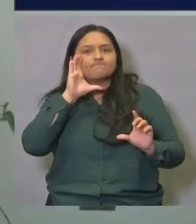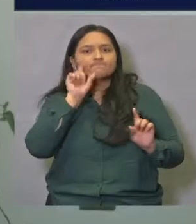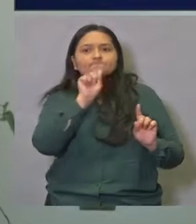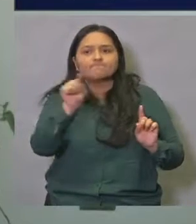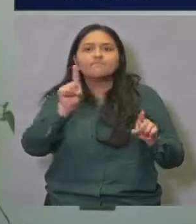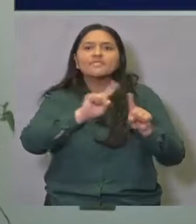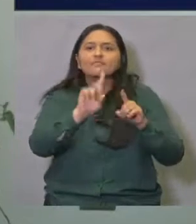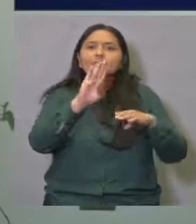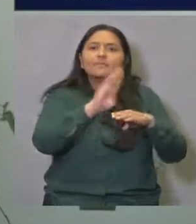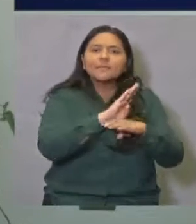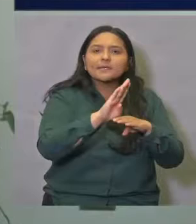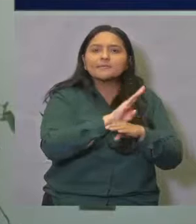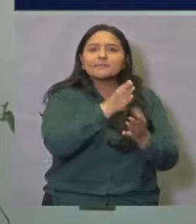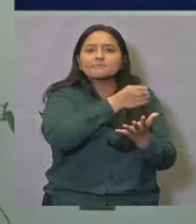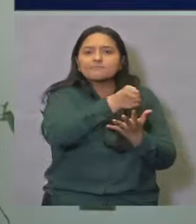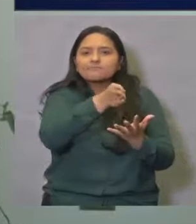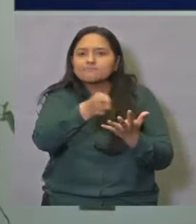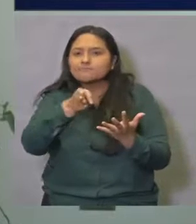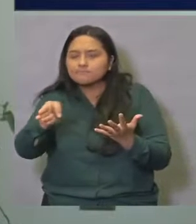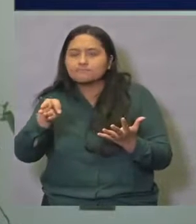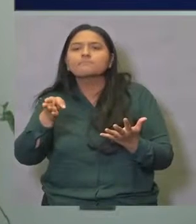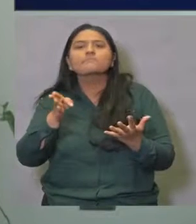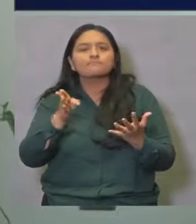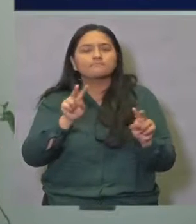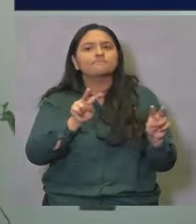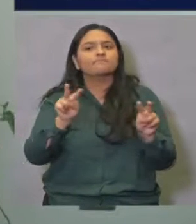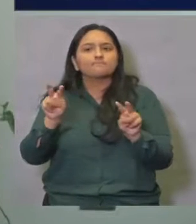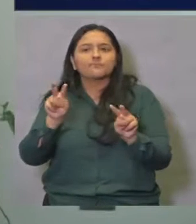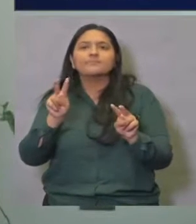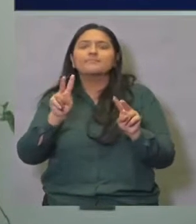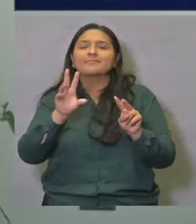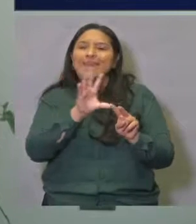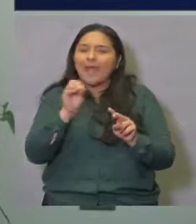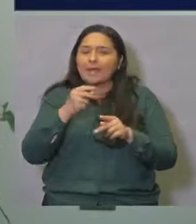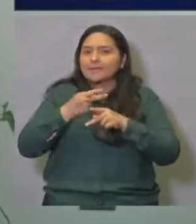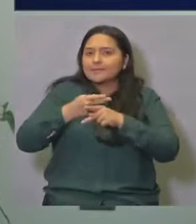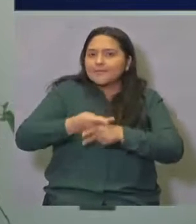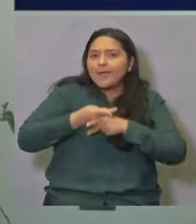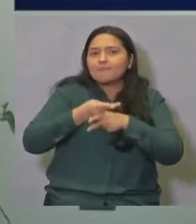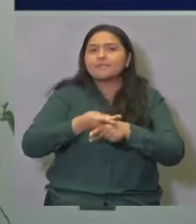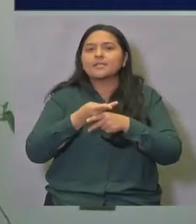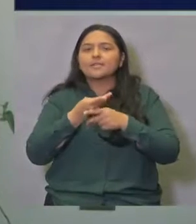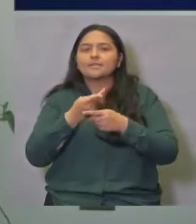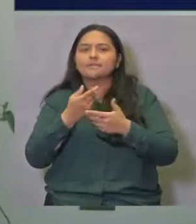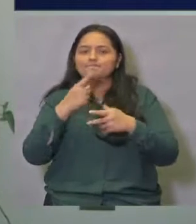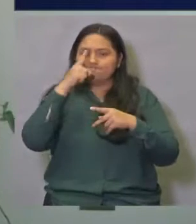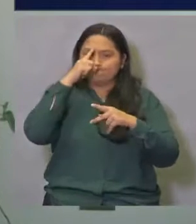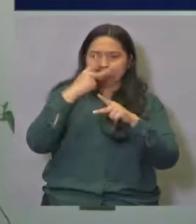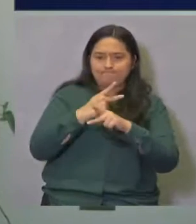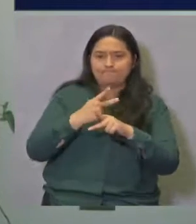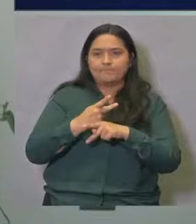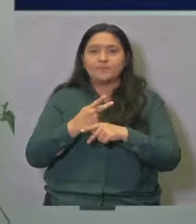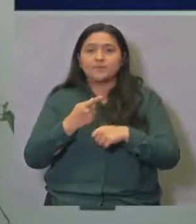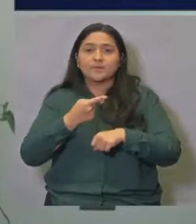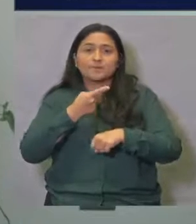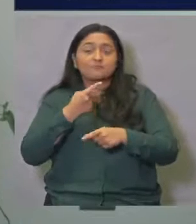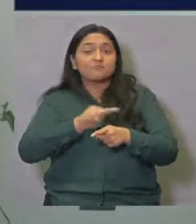DIFFERENT BUSINESS SECTORS.